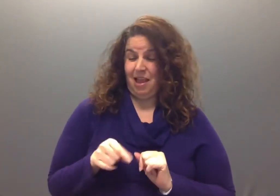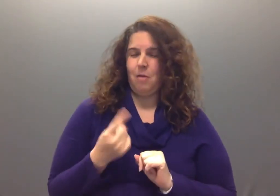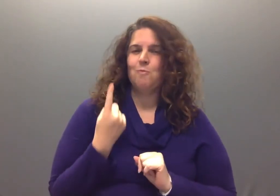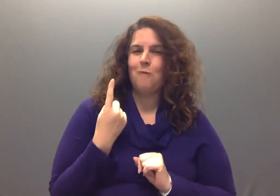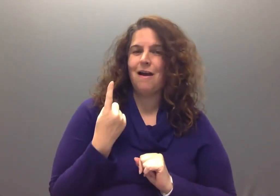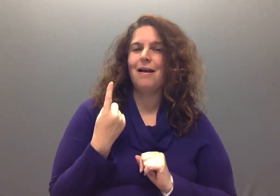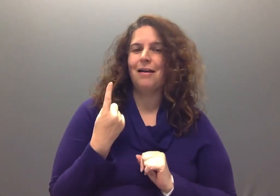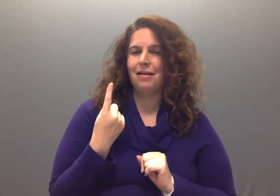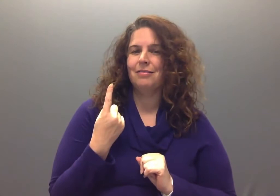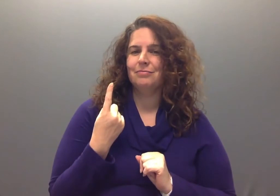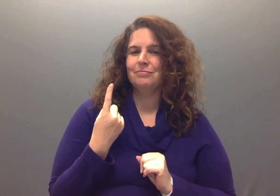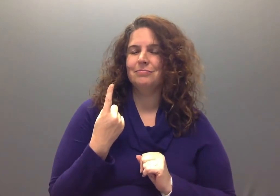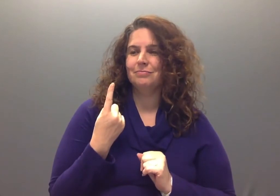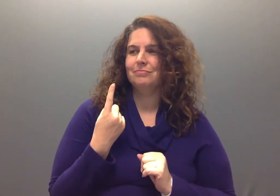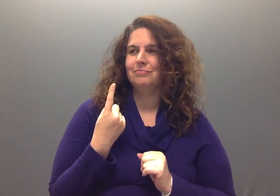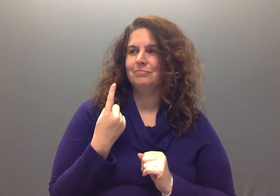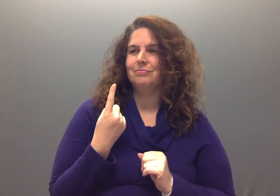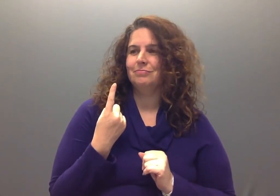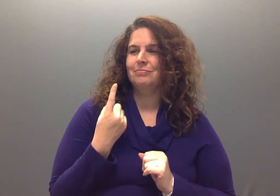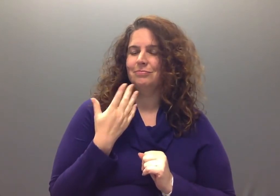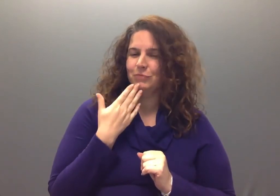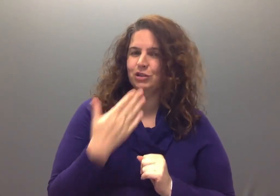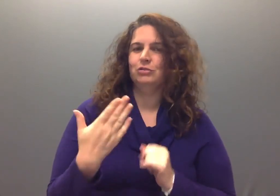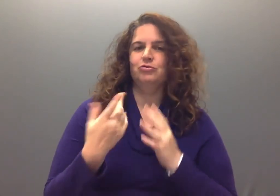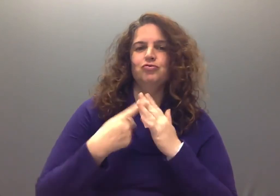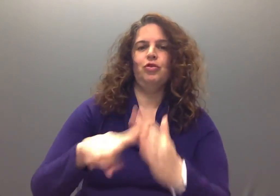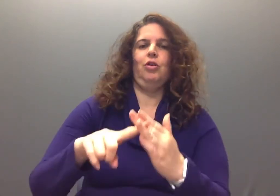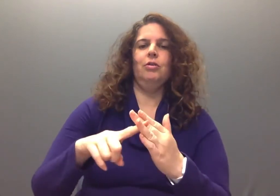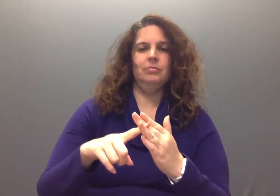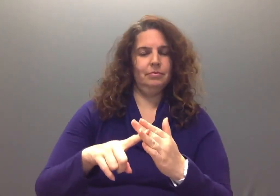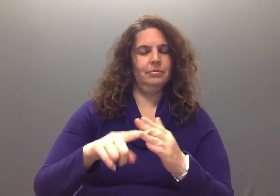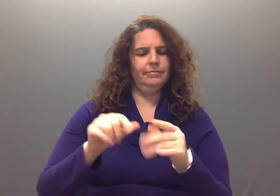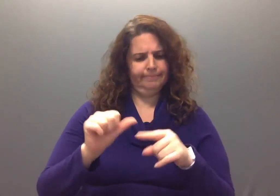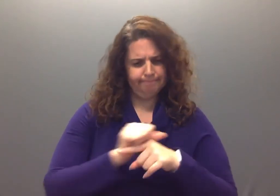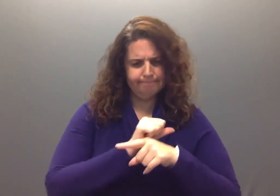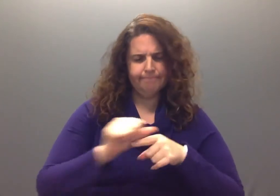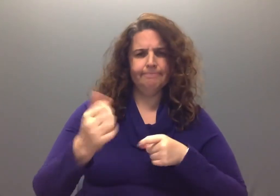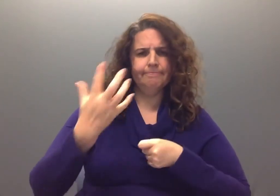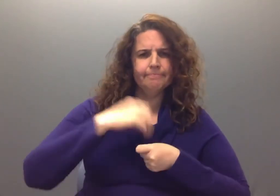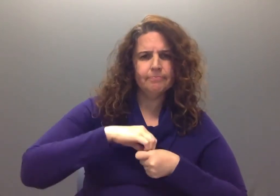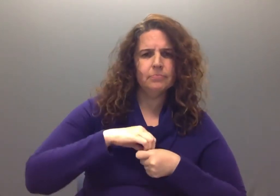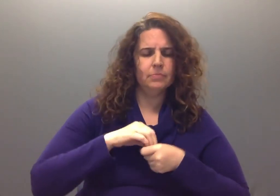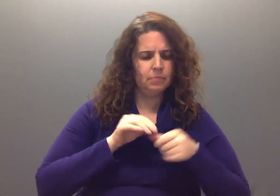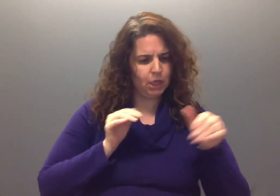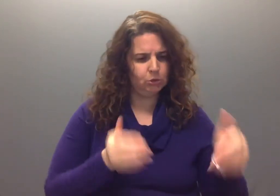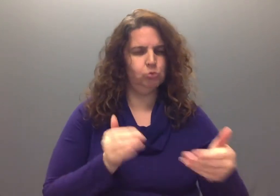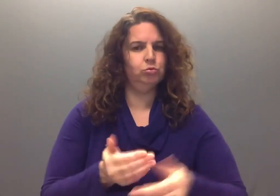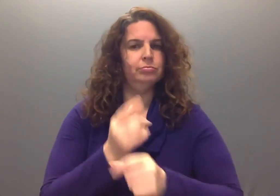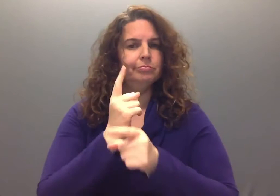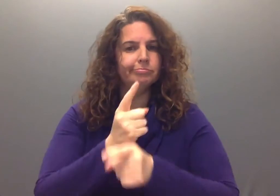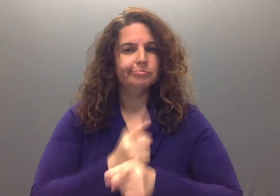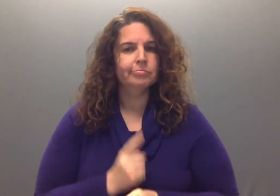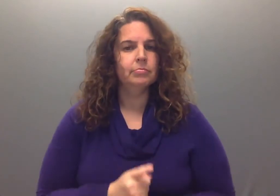The introduction issue is a good place to start to implement as it encourages future interpreters to learn how to make appropriate introductions before starting their interpreting task: